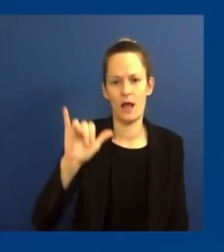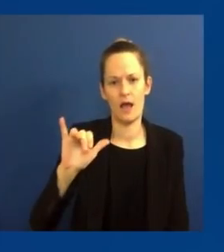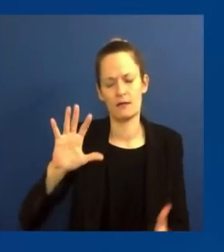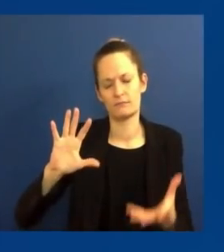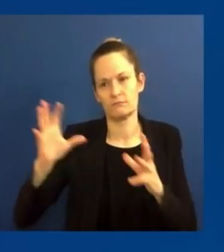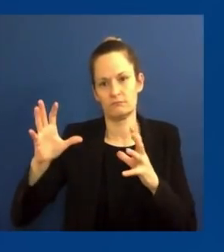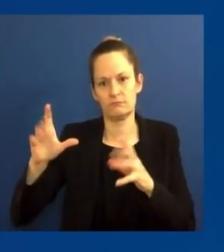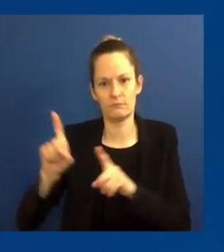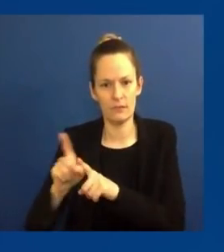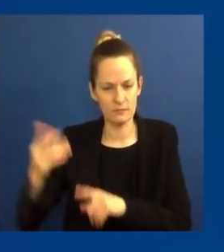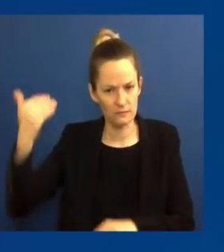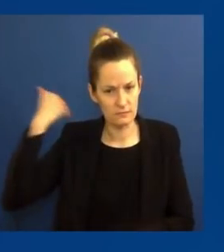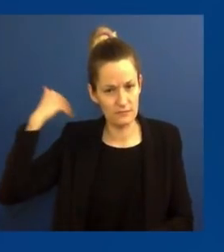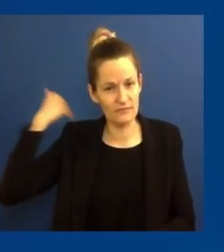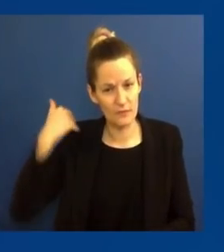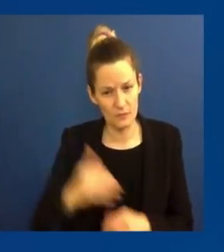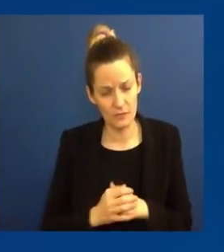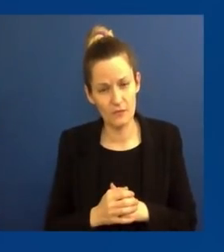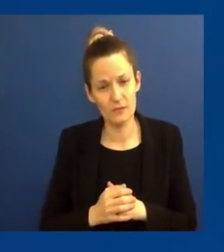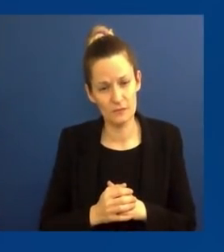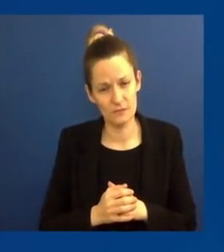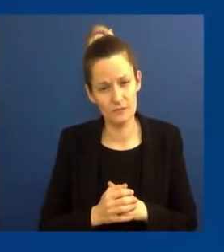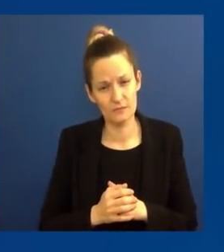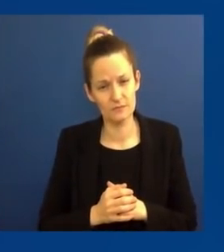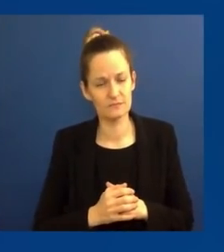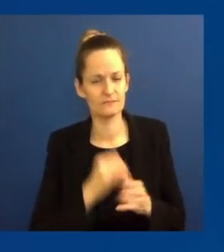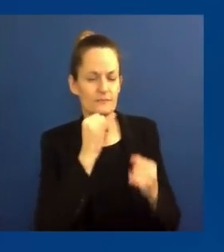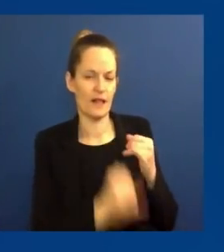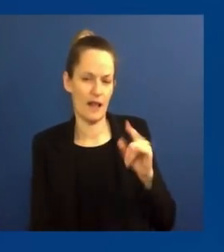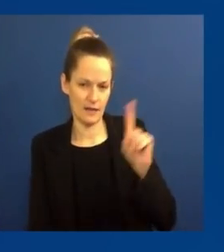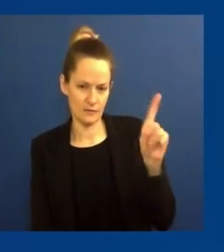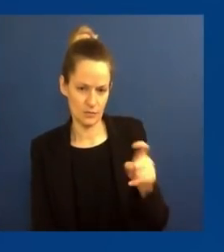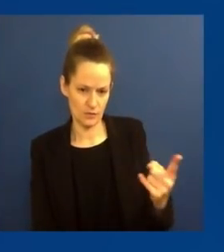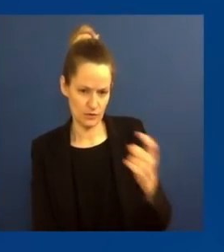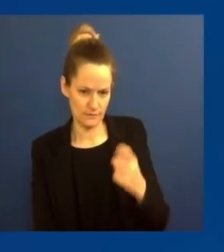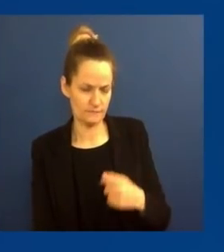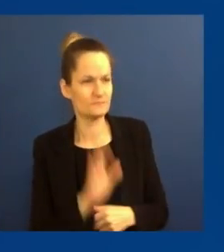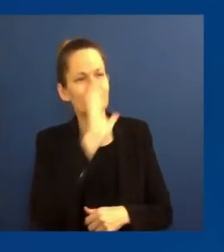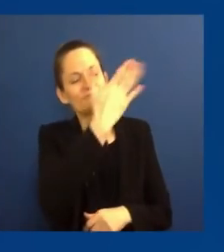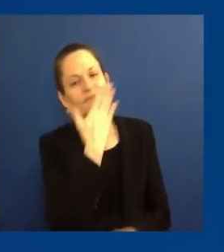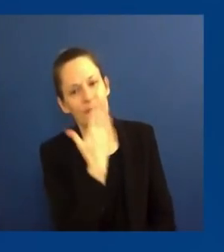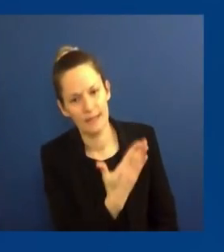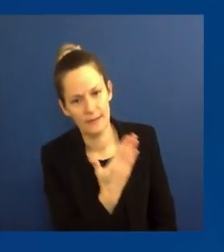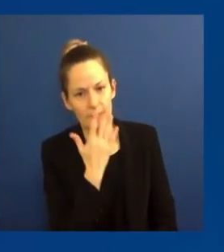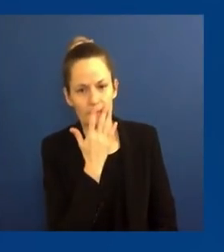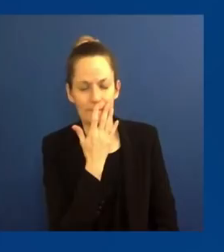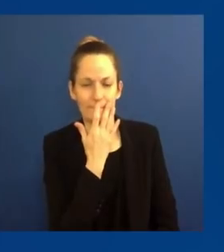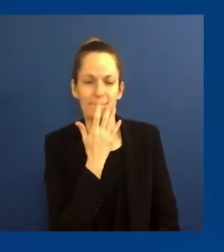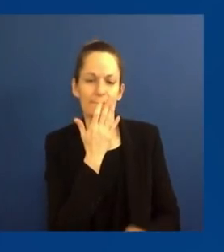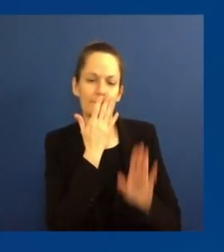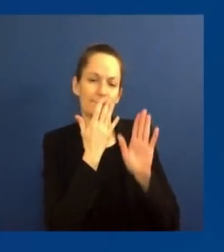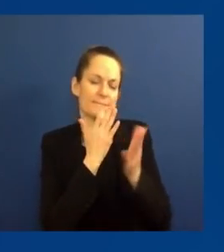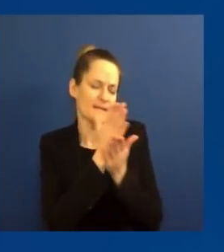The Press: Thanks for doing this. Dr. Walensky, as cases in some of those areas, as you mentioned, begin to come down,